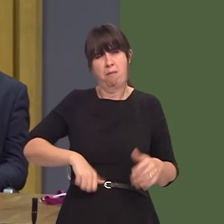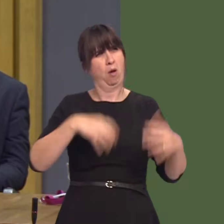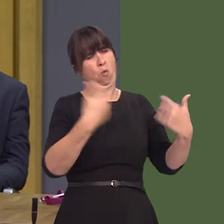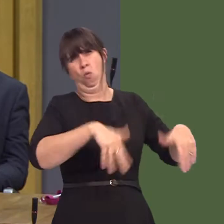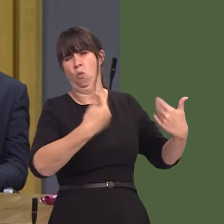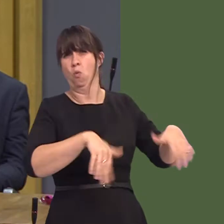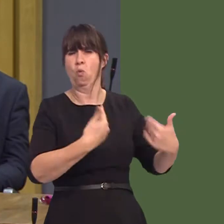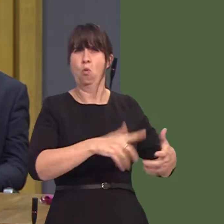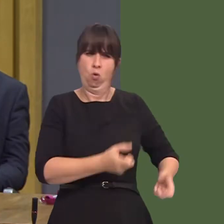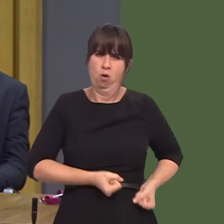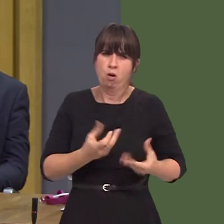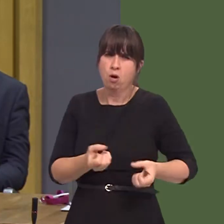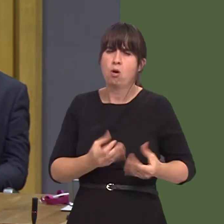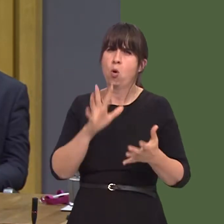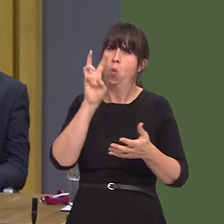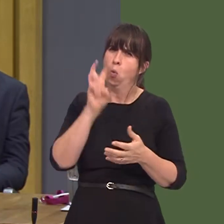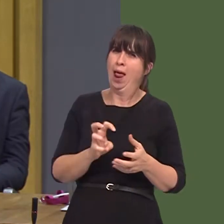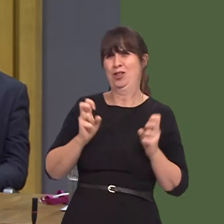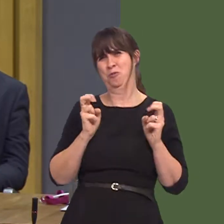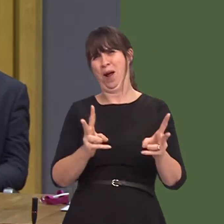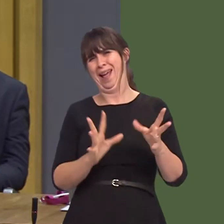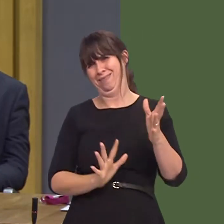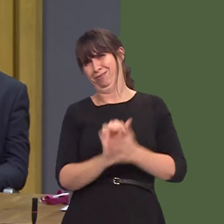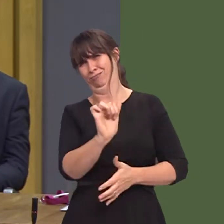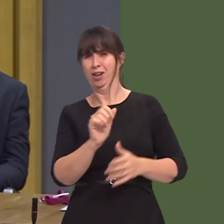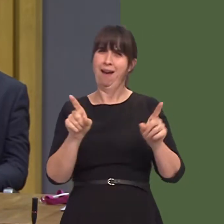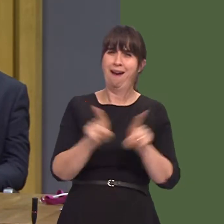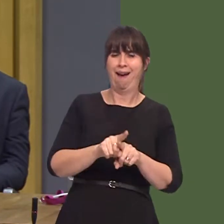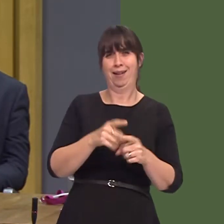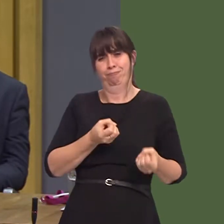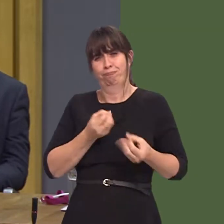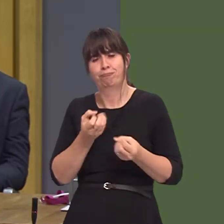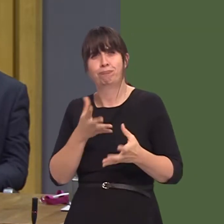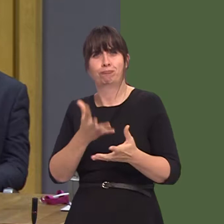that they make to the Welsh economy, to Welsh culture and the role that farmers have to play in managing our natural resources.